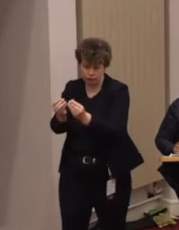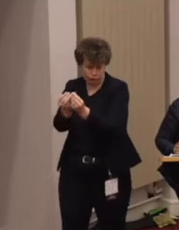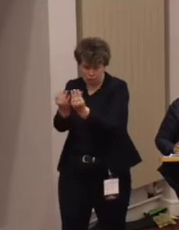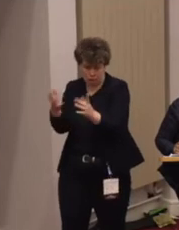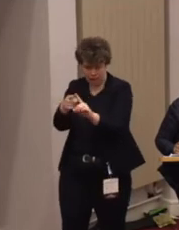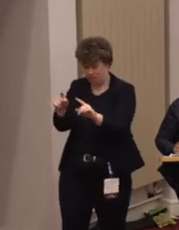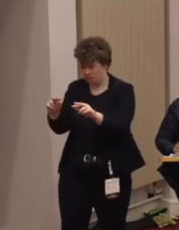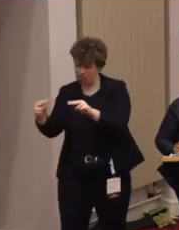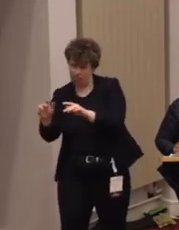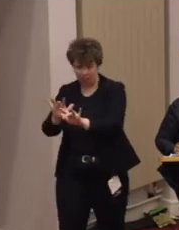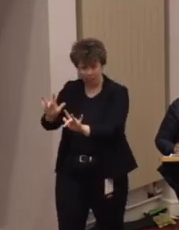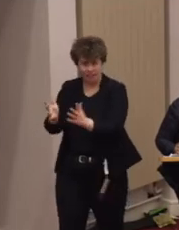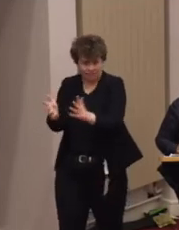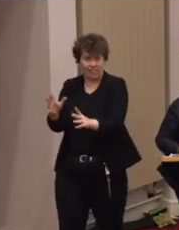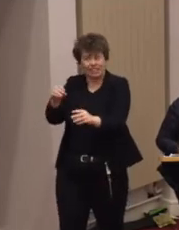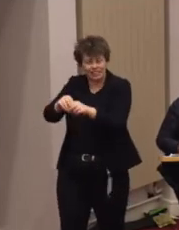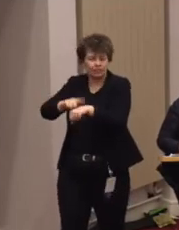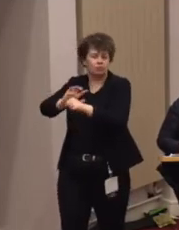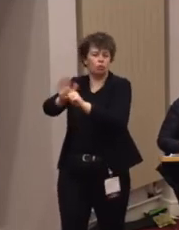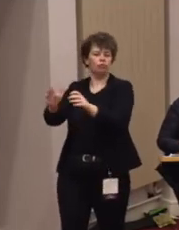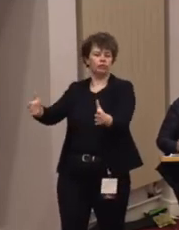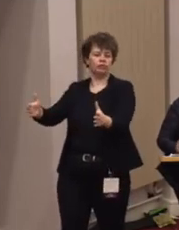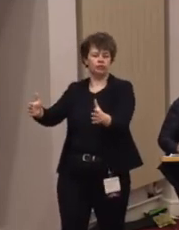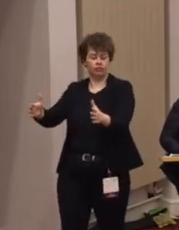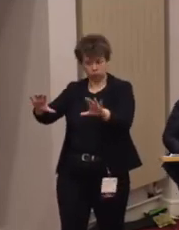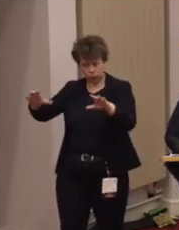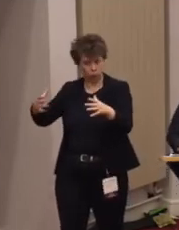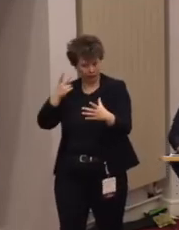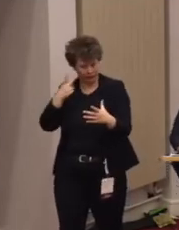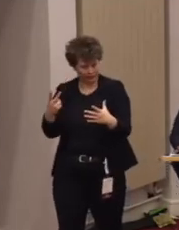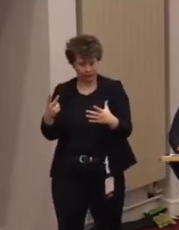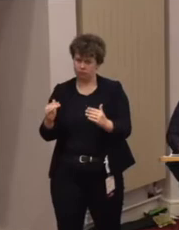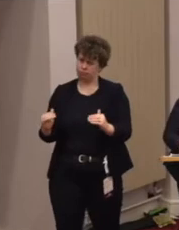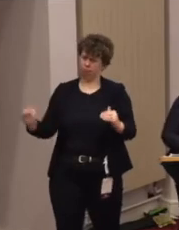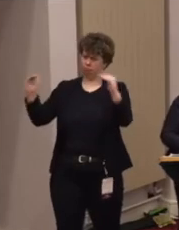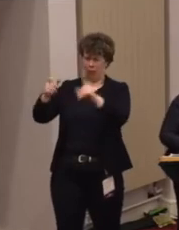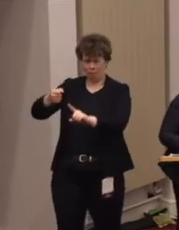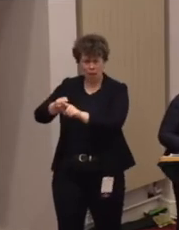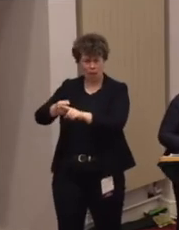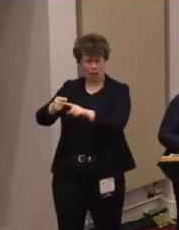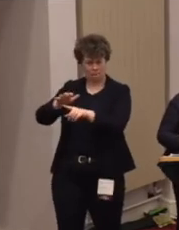So this clearly outlines that people with disabilities and indigenous people with disabilities